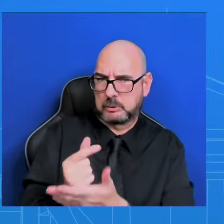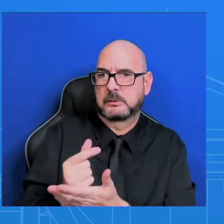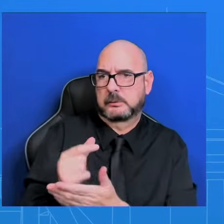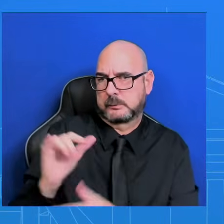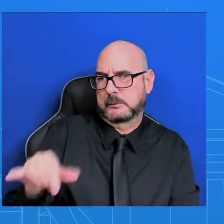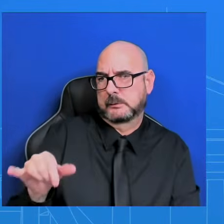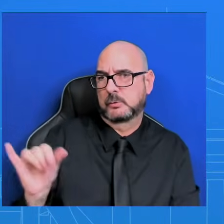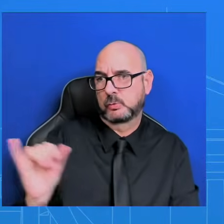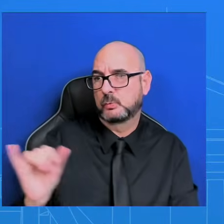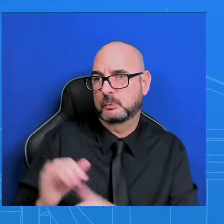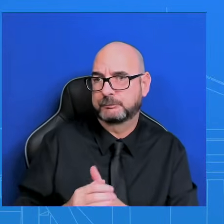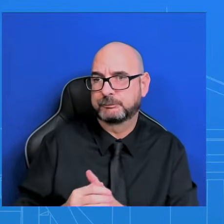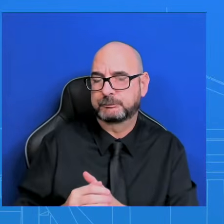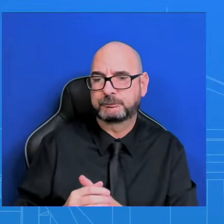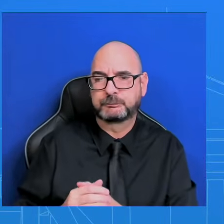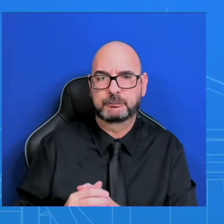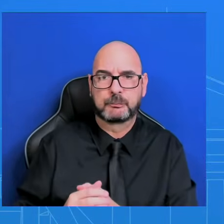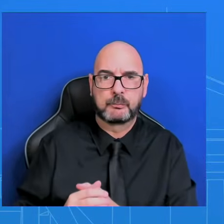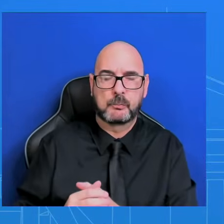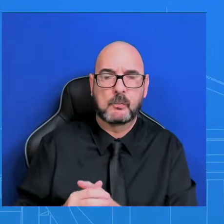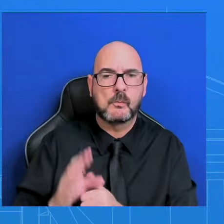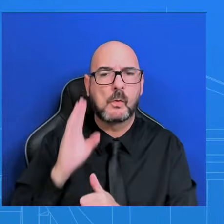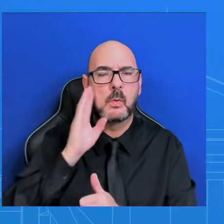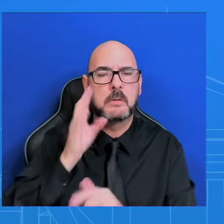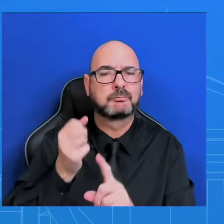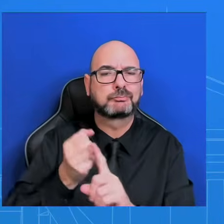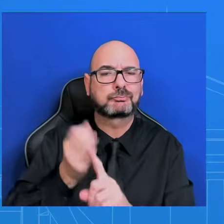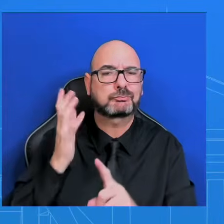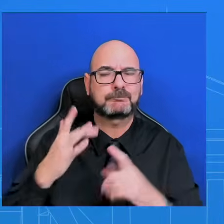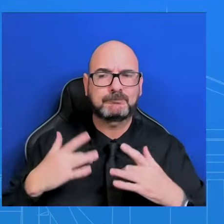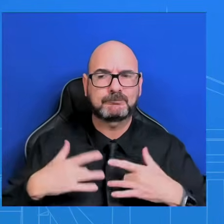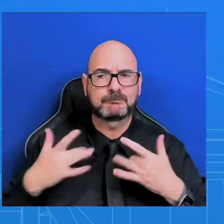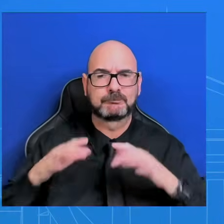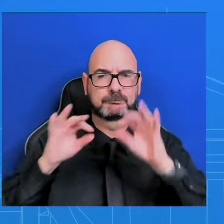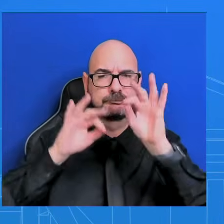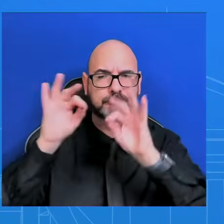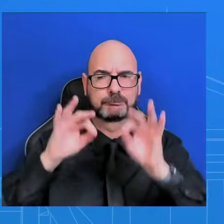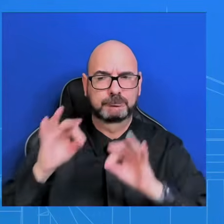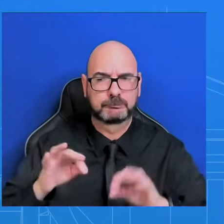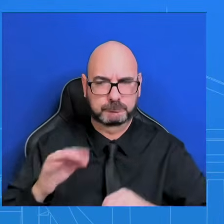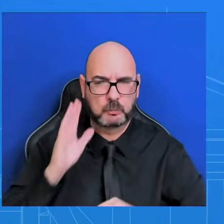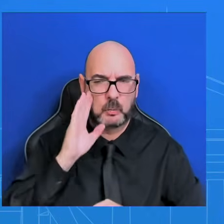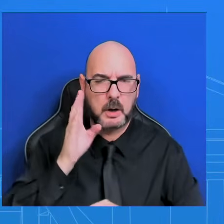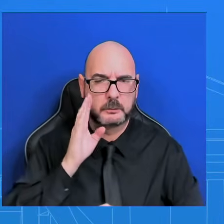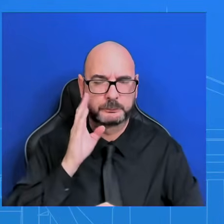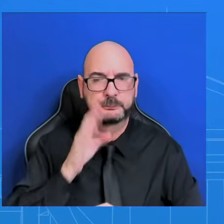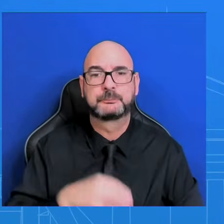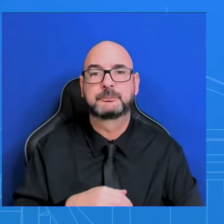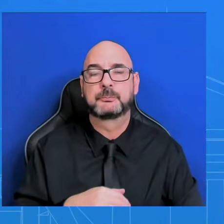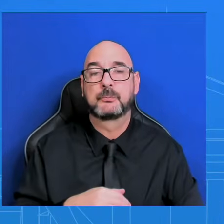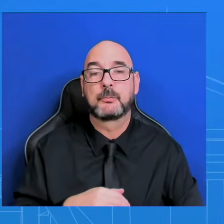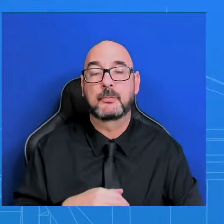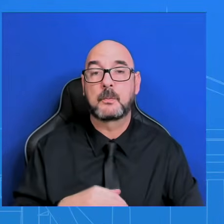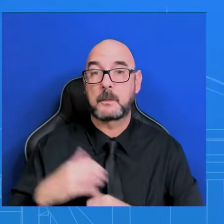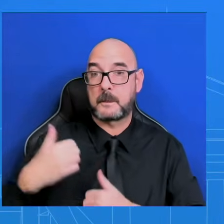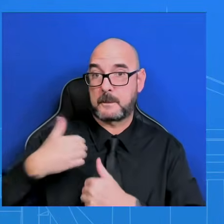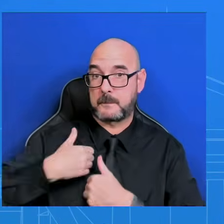shortly if it's not out already. Just one last thing. This morning, U.S. forces conducted three successful self-defense strikes against Houthi targets in Yemen.